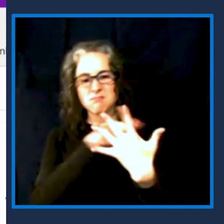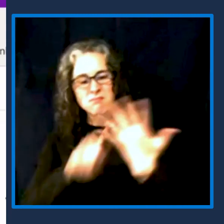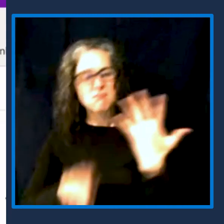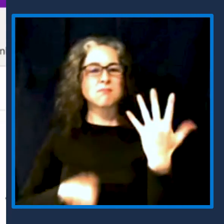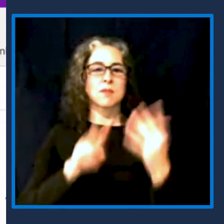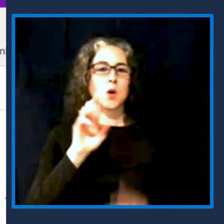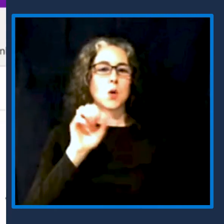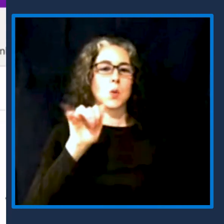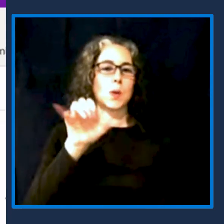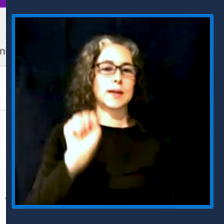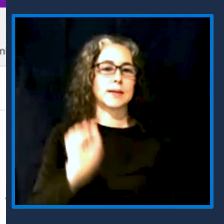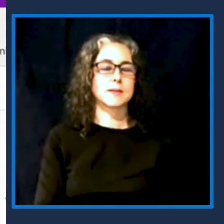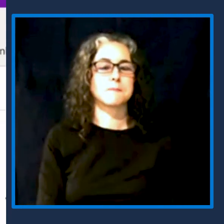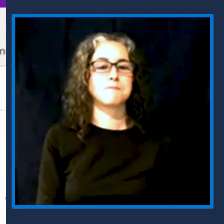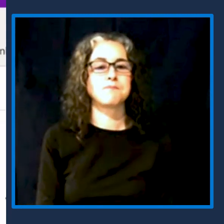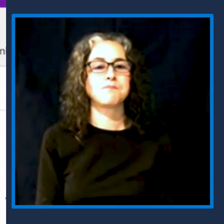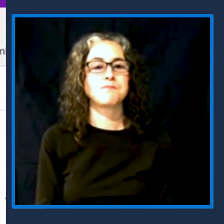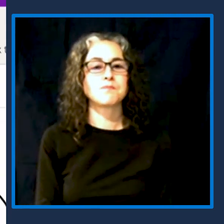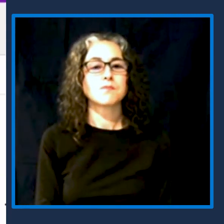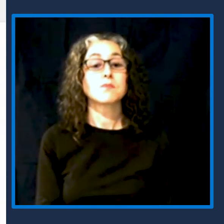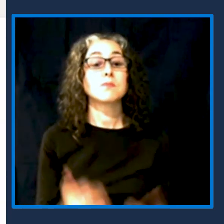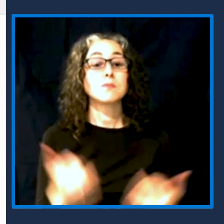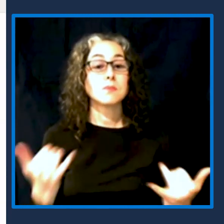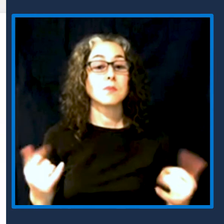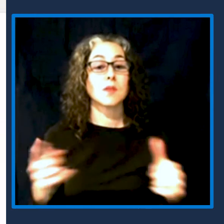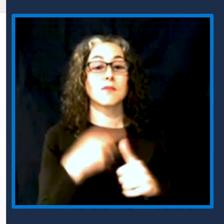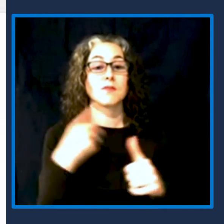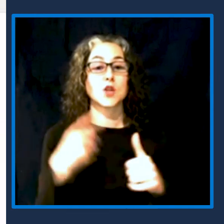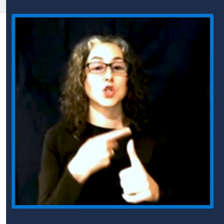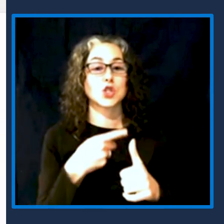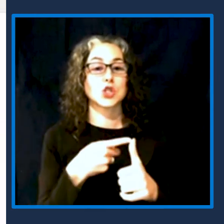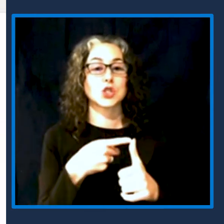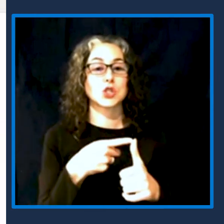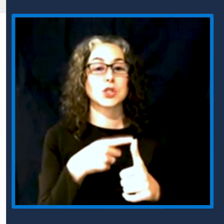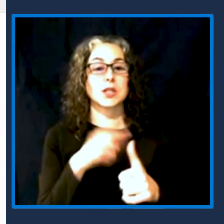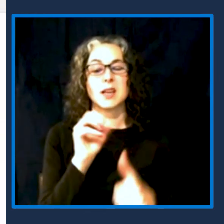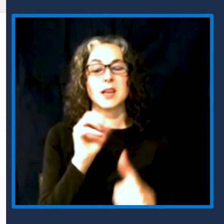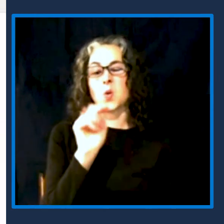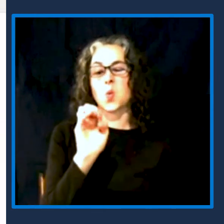and the first thing that we're going to look at here is a tool in onenote where you can select